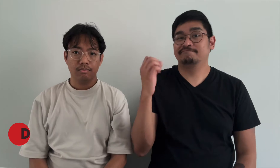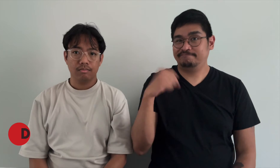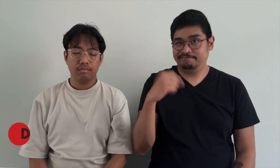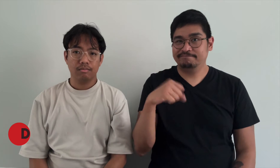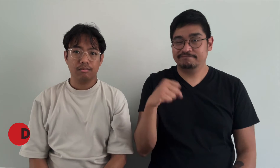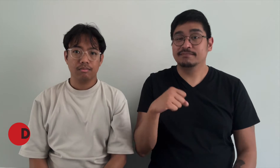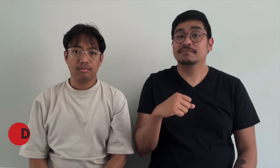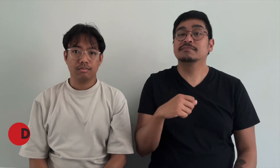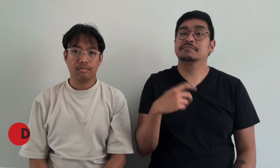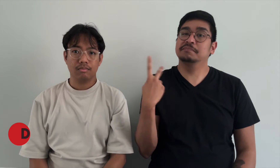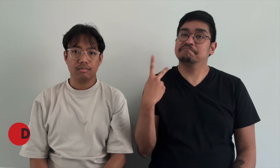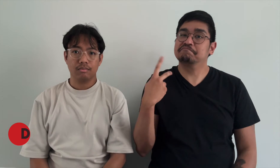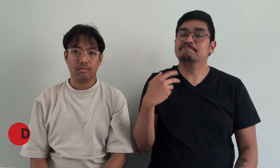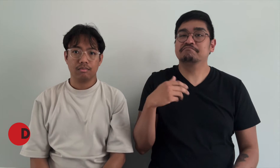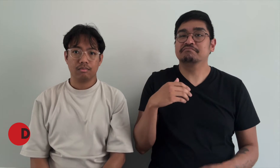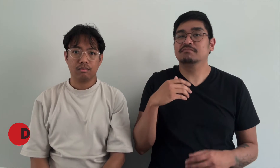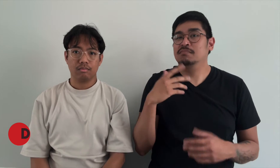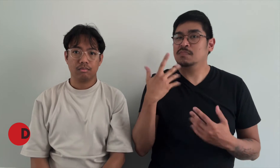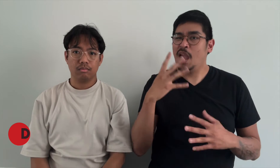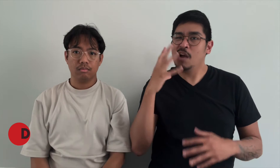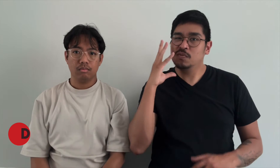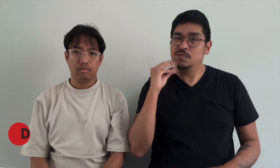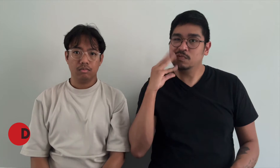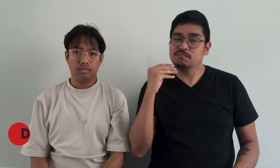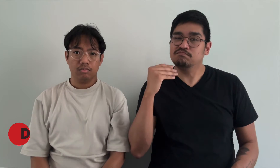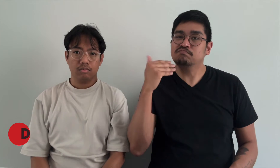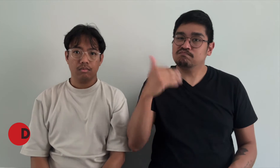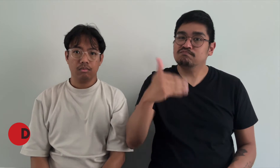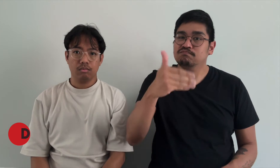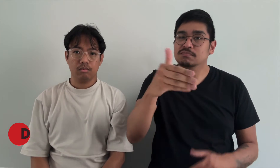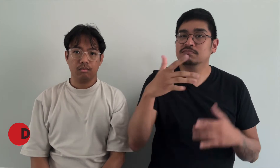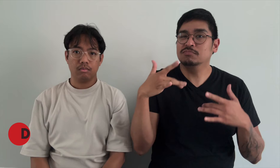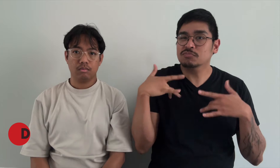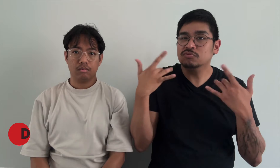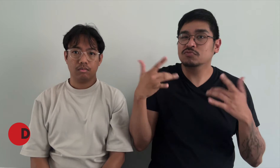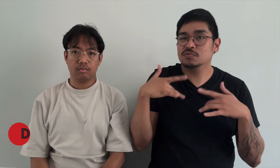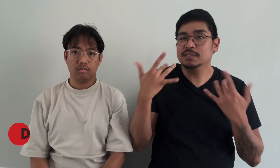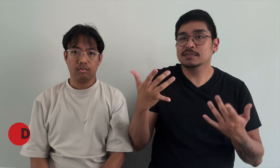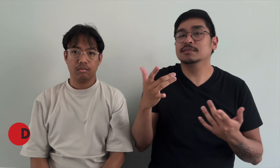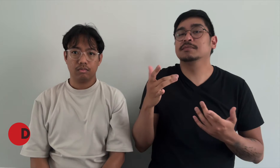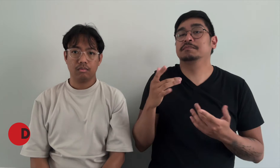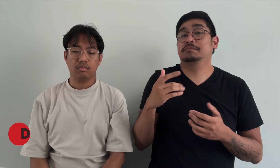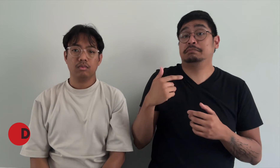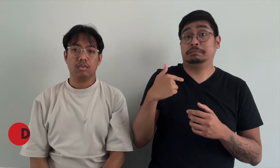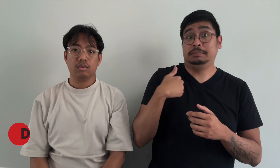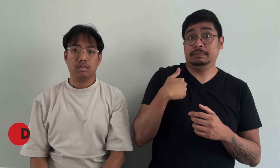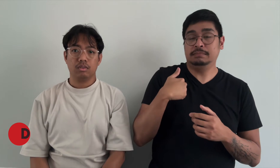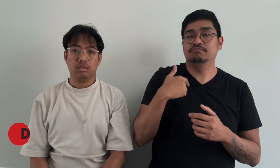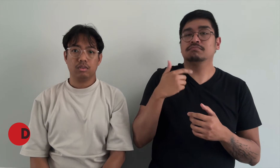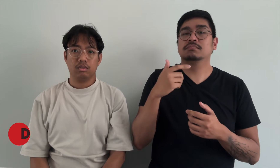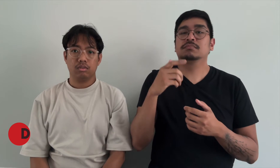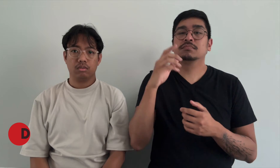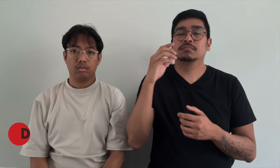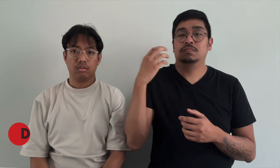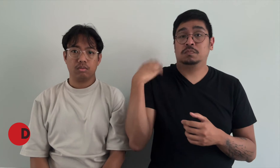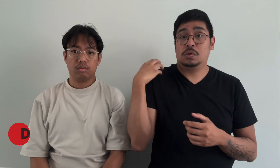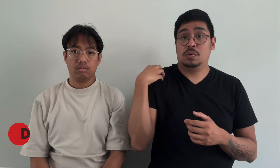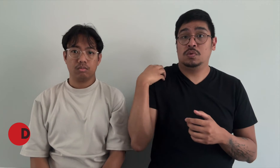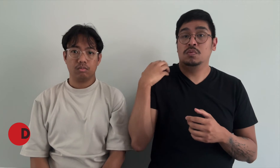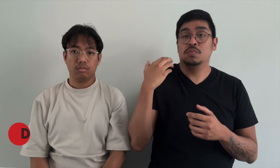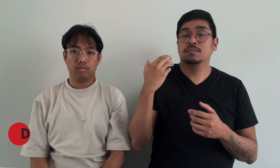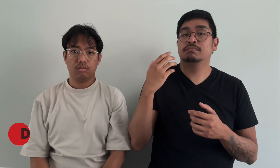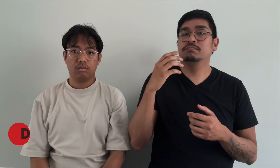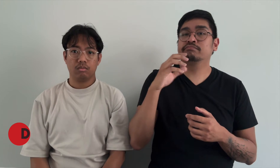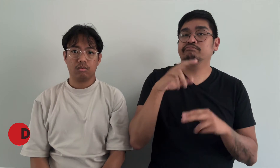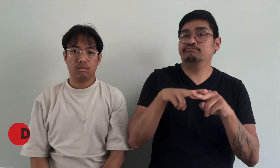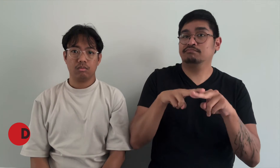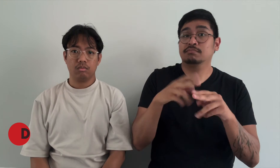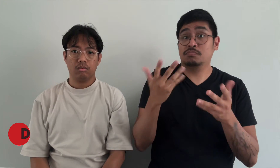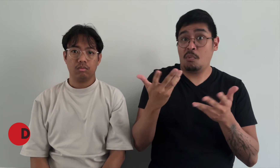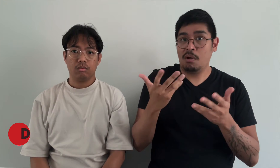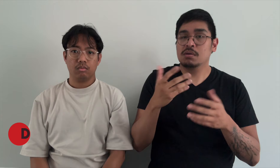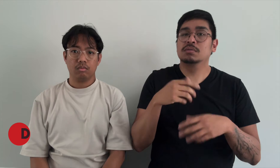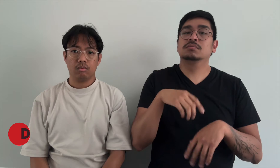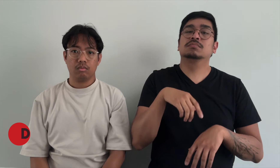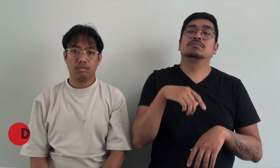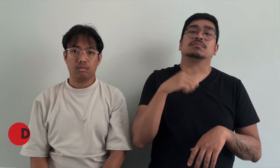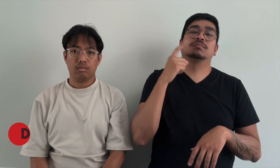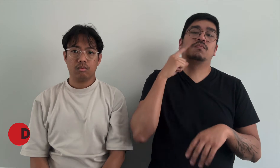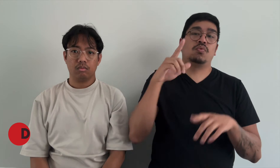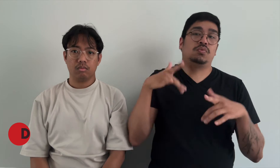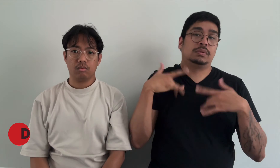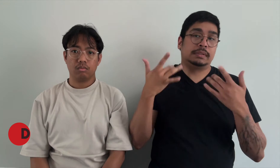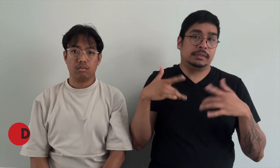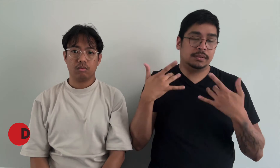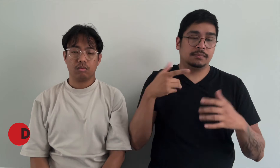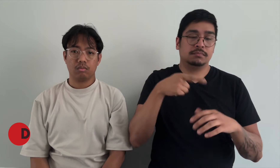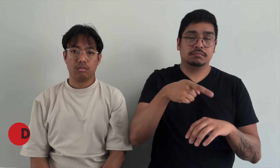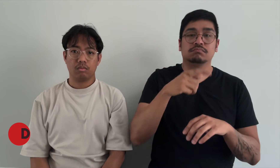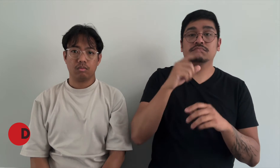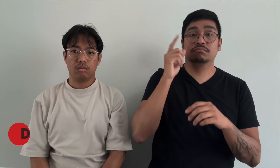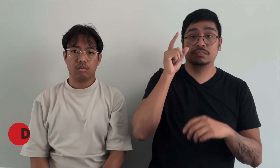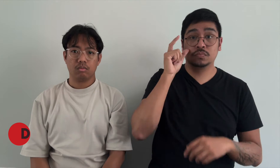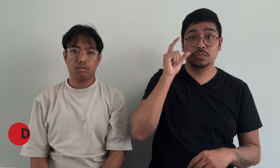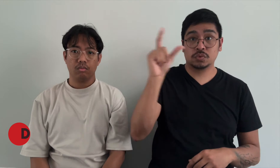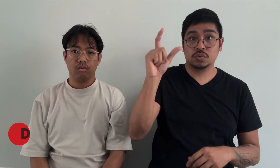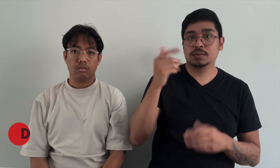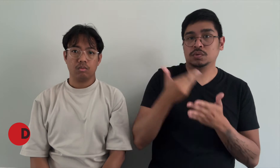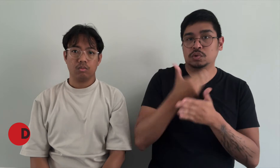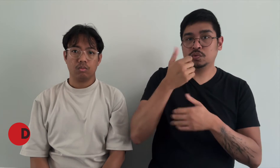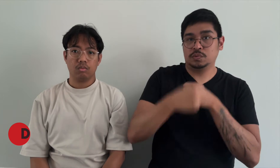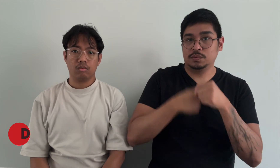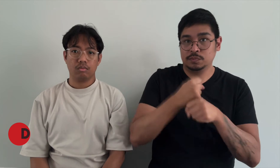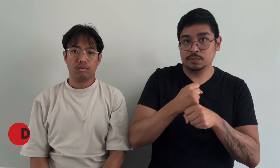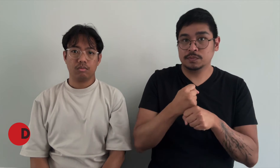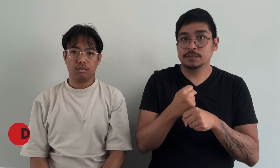We both have experience in hosting events. I was Chair of the Lunar New Year